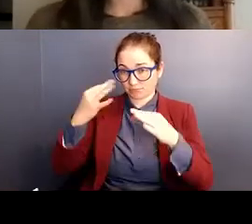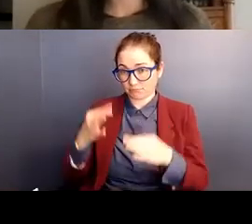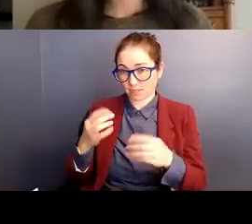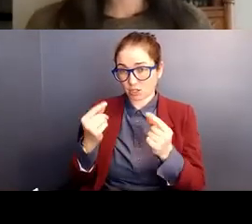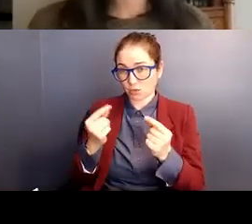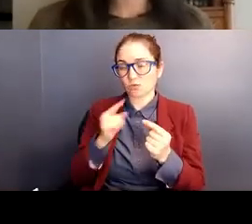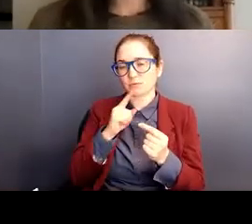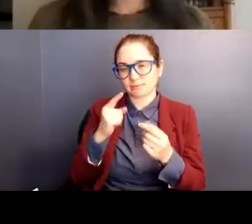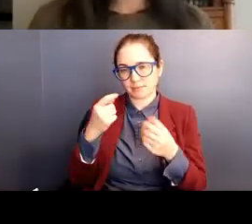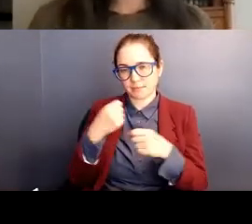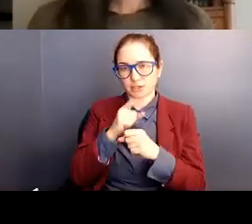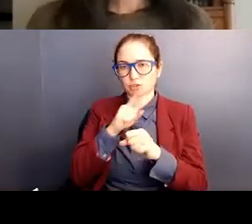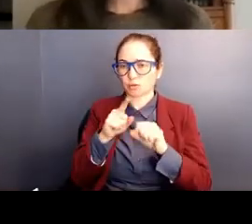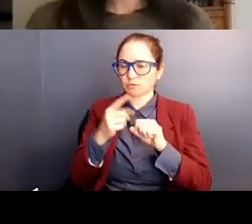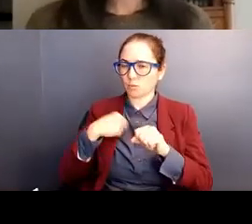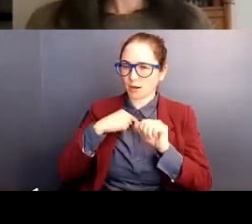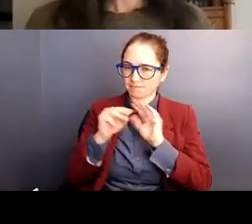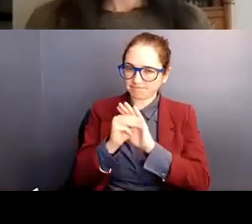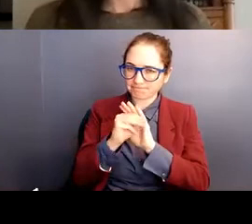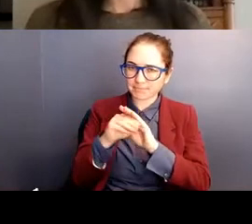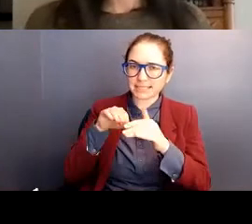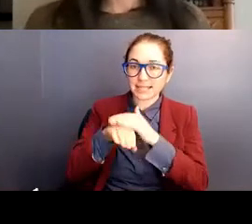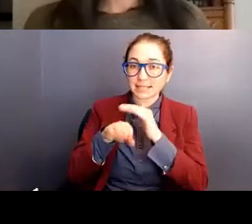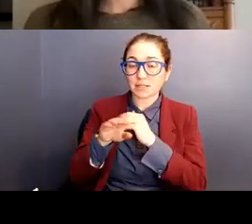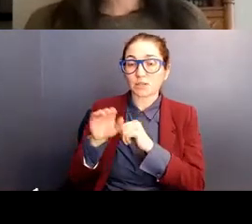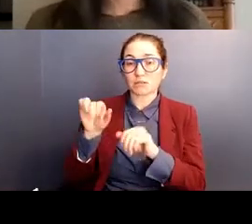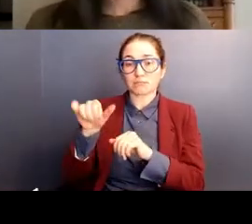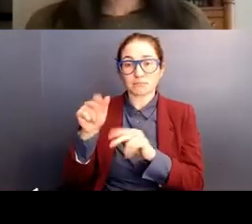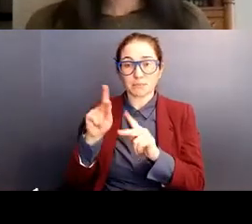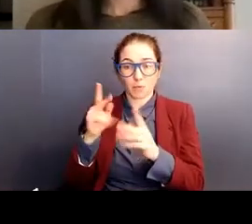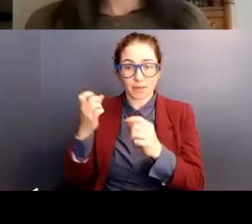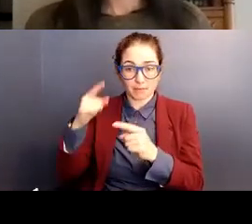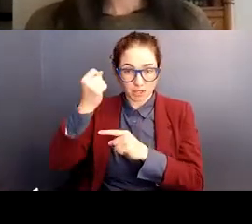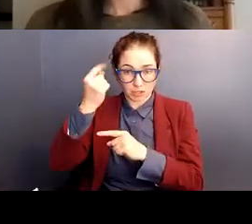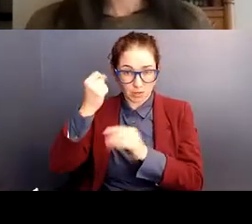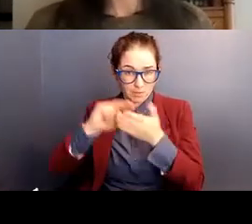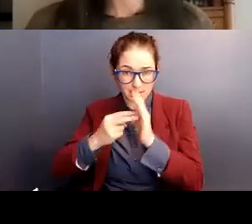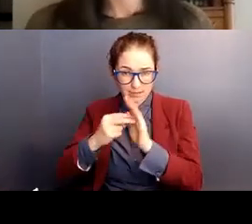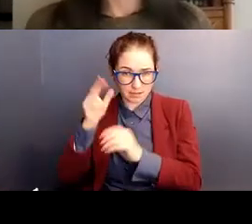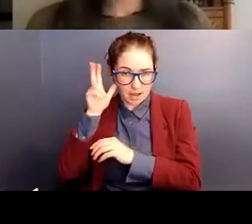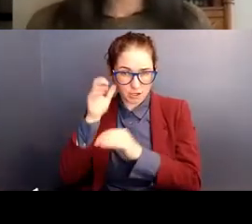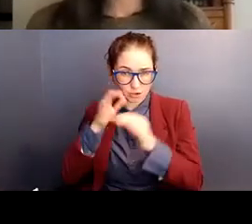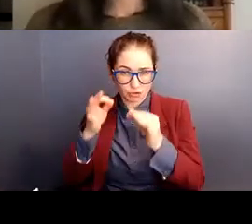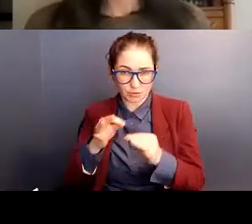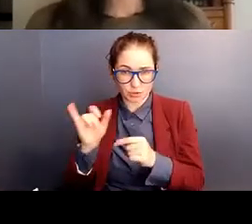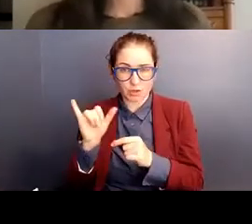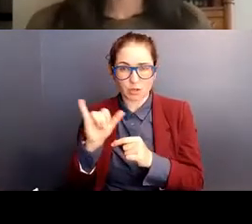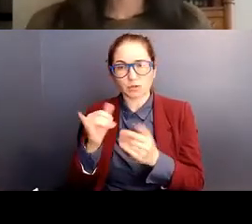model of accessibility, and we want people to understand what audio description is, and we think we want to normalize access services